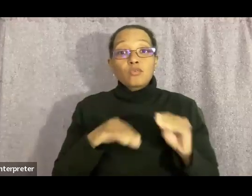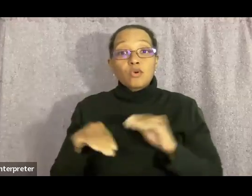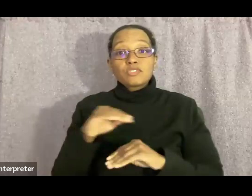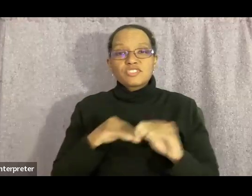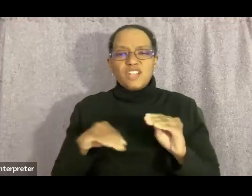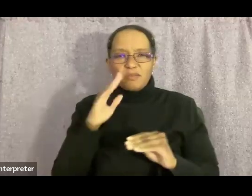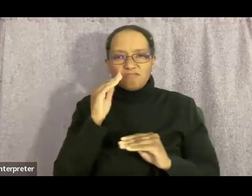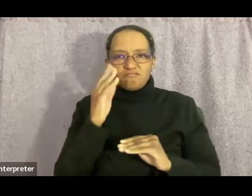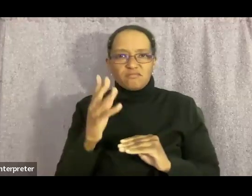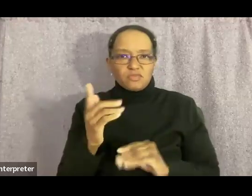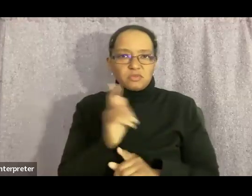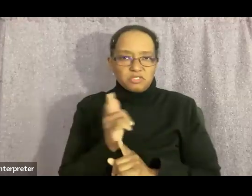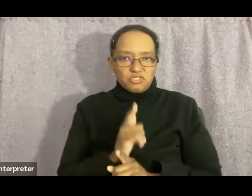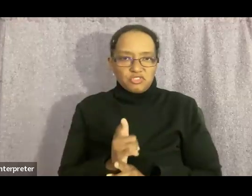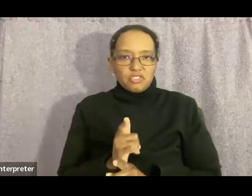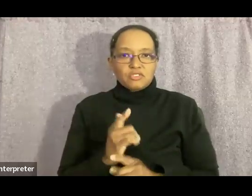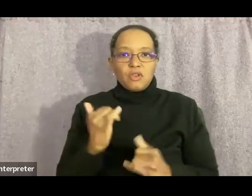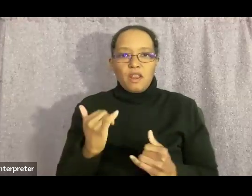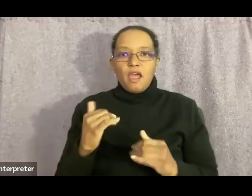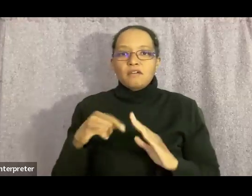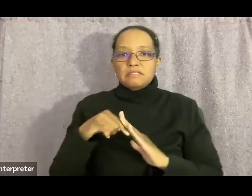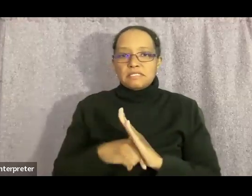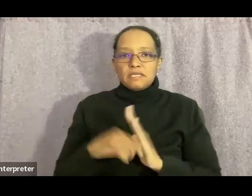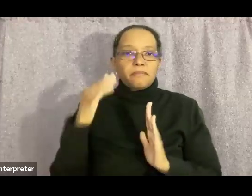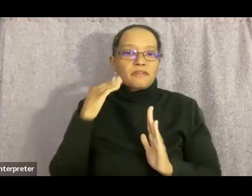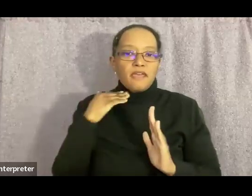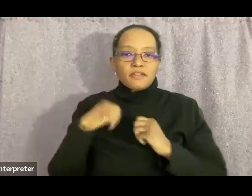Get into your deep neck stretch.